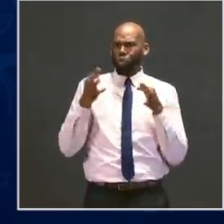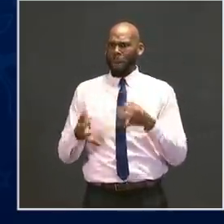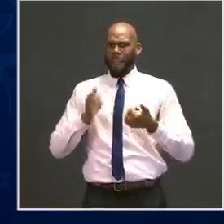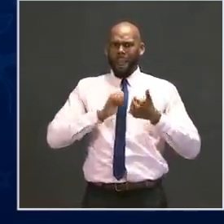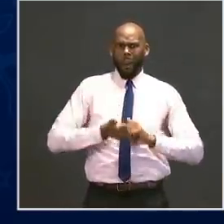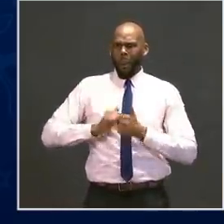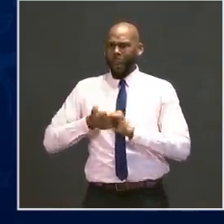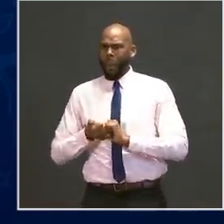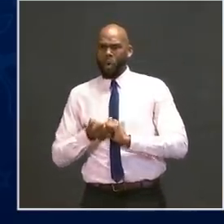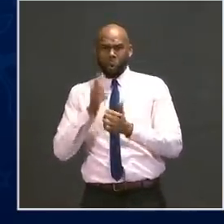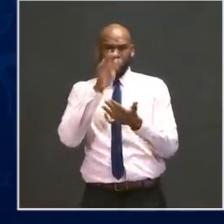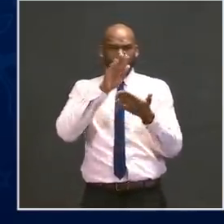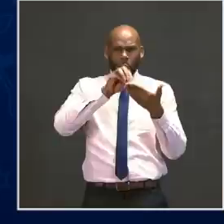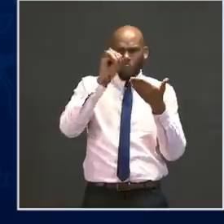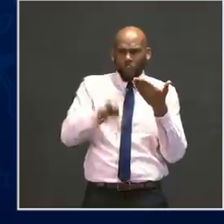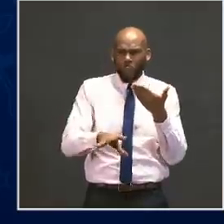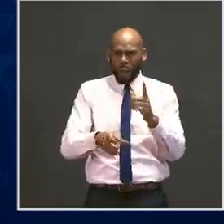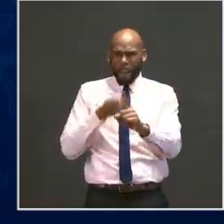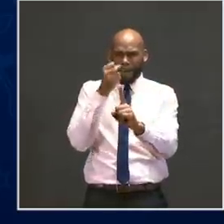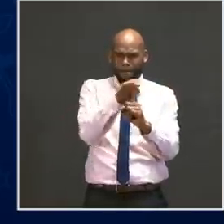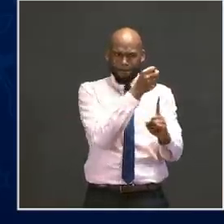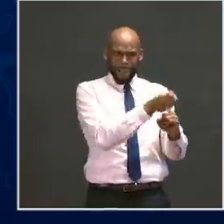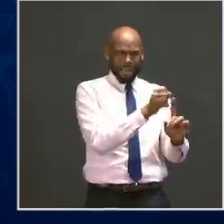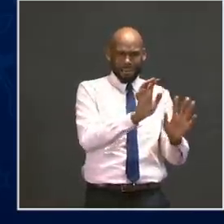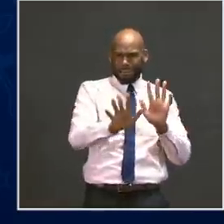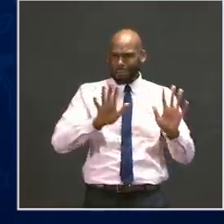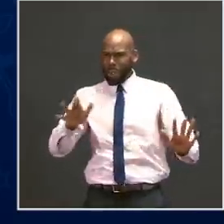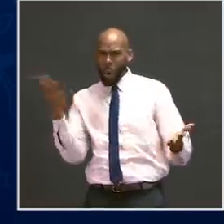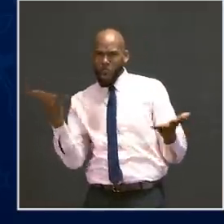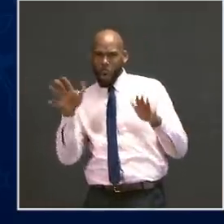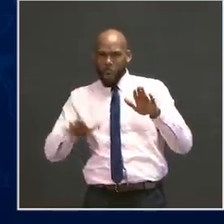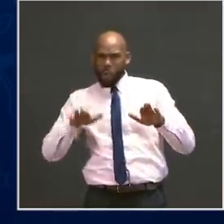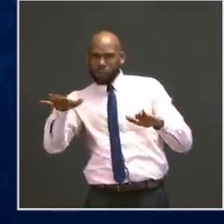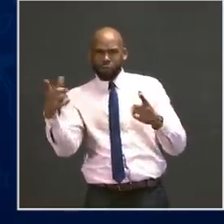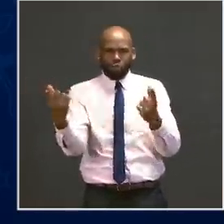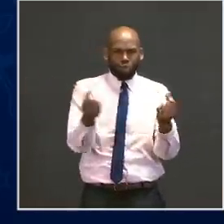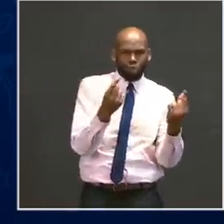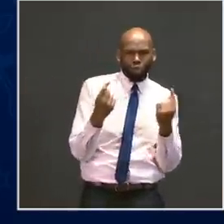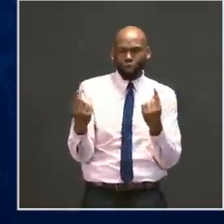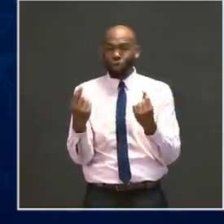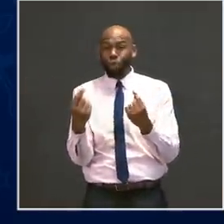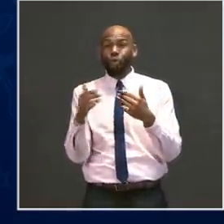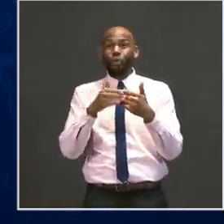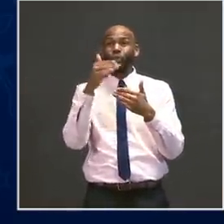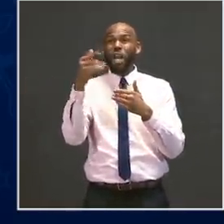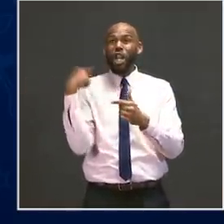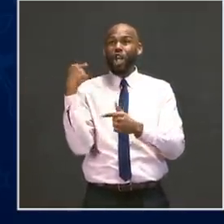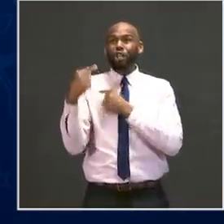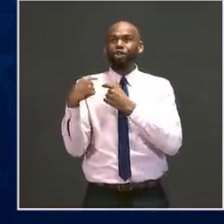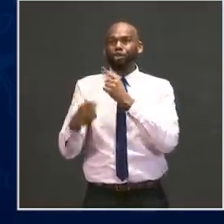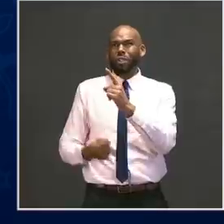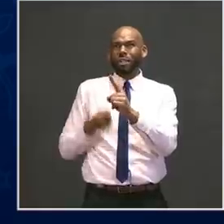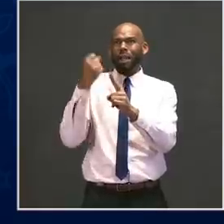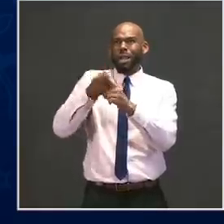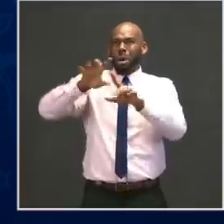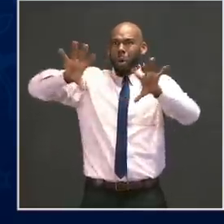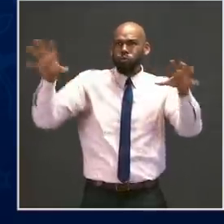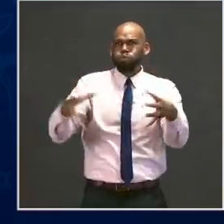how students are being impacted, what steps need to be taken, how it's impacted this next generation of kids learning without that data.